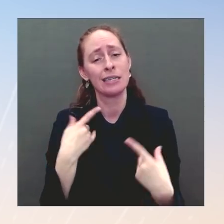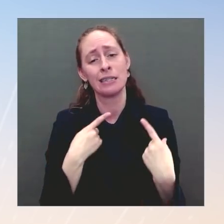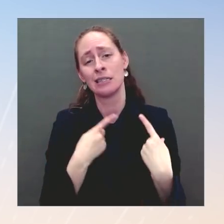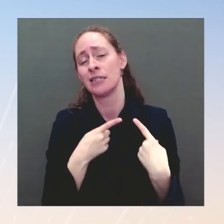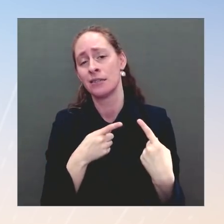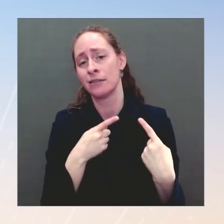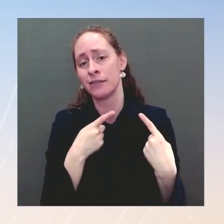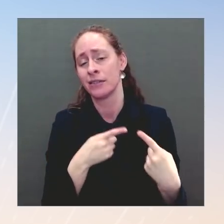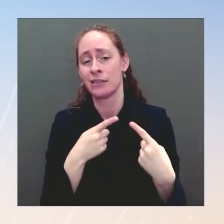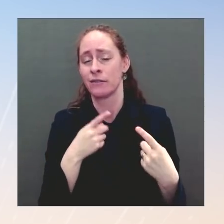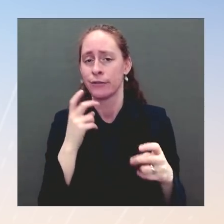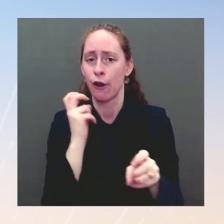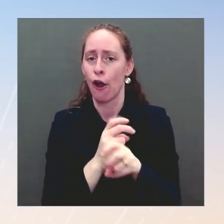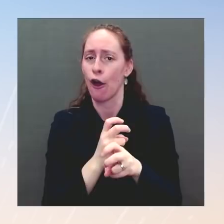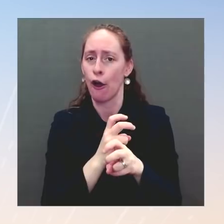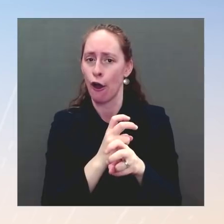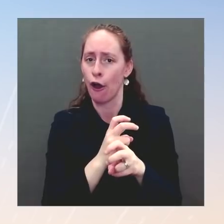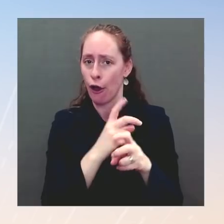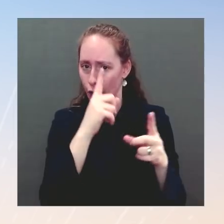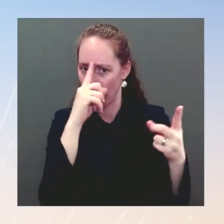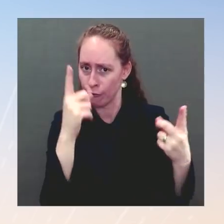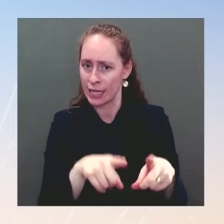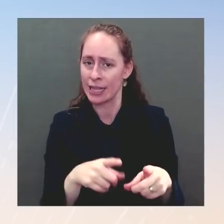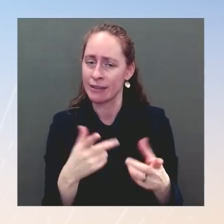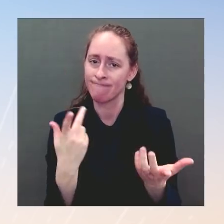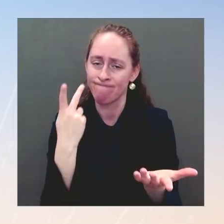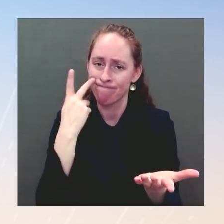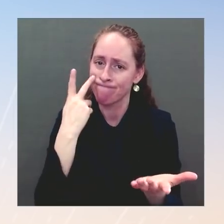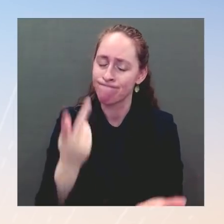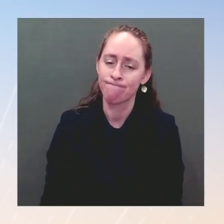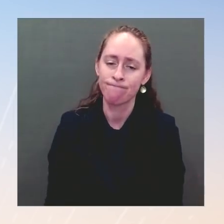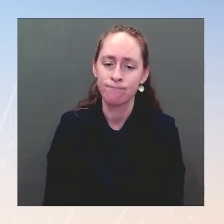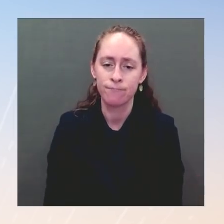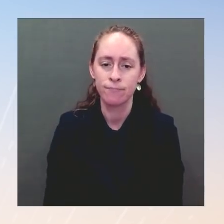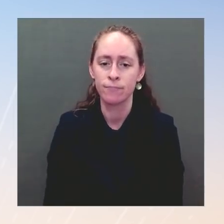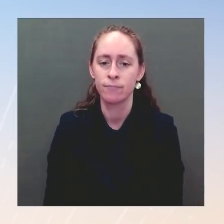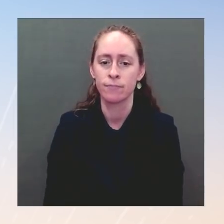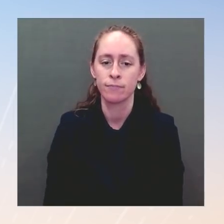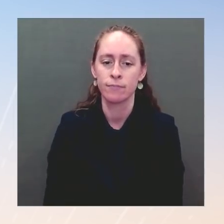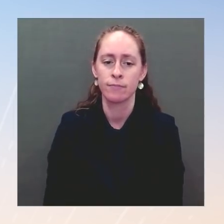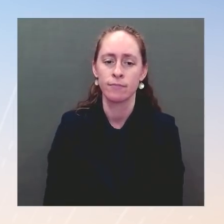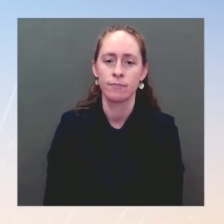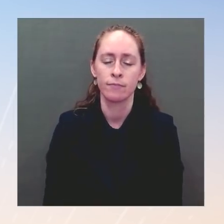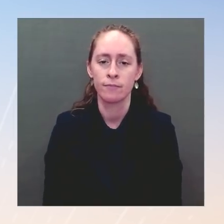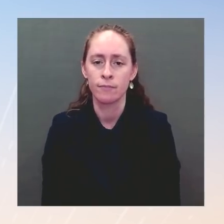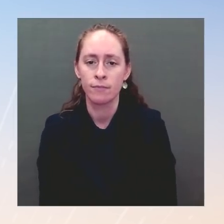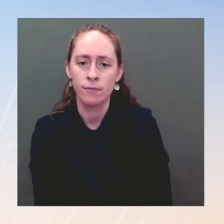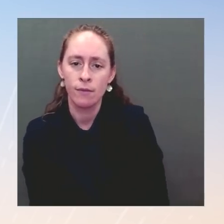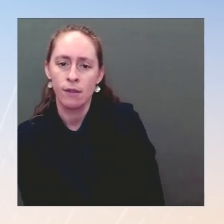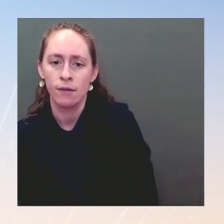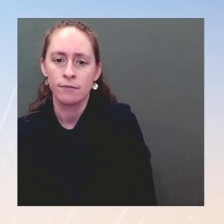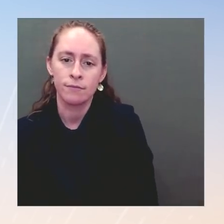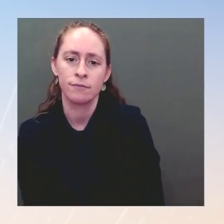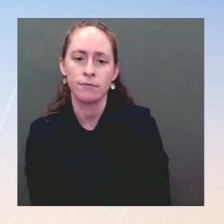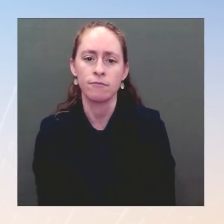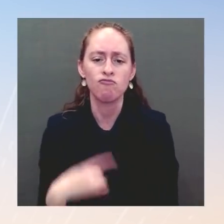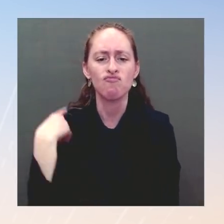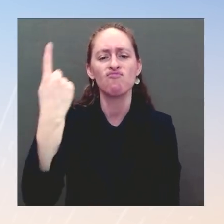The Press: Thanks, Jen. So, following up on the Nord Stream, just -- I'm wondering if anything happened. I understand you were saying that there was an intent to want